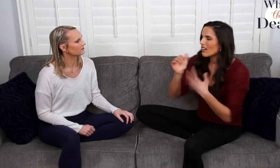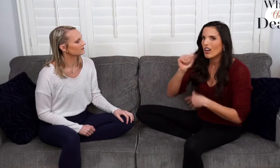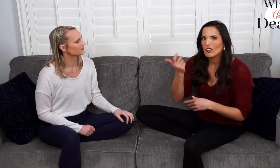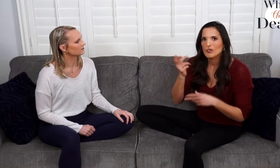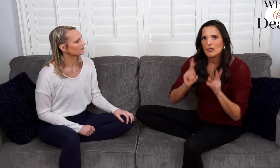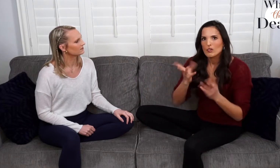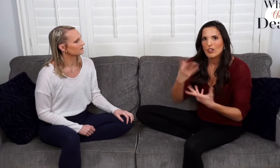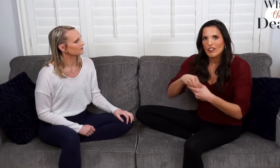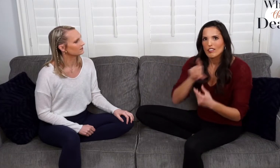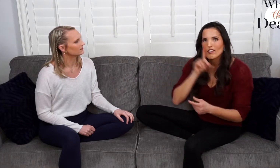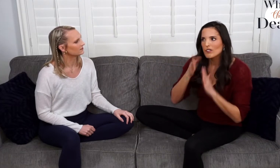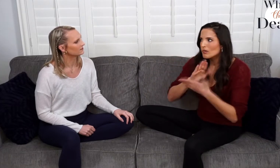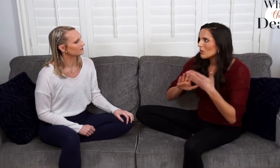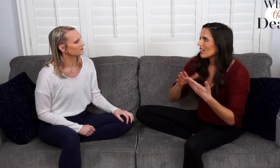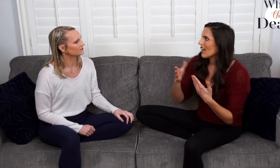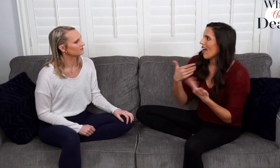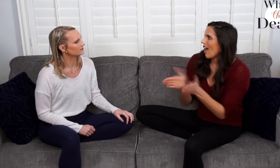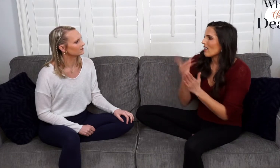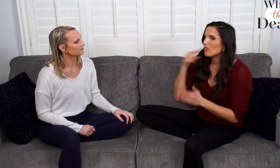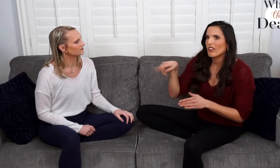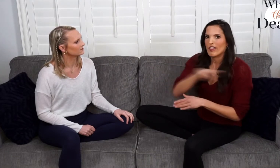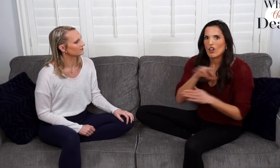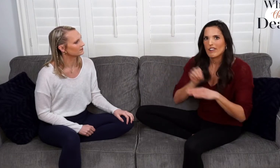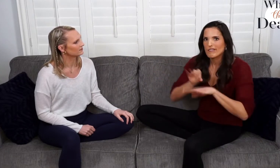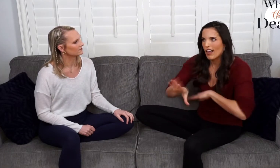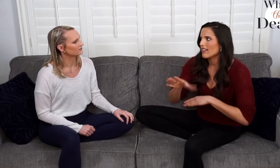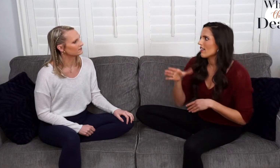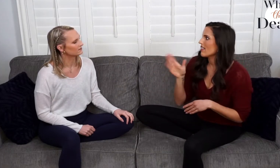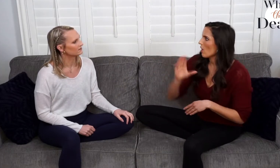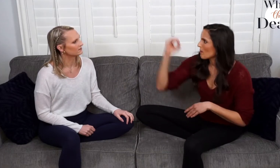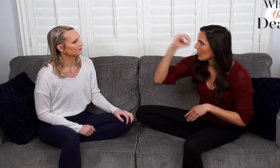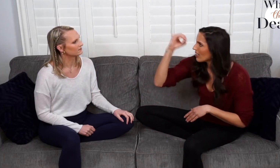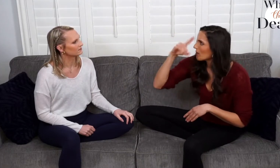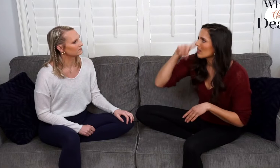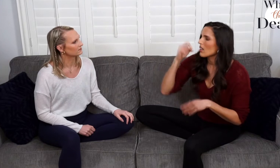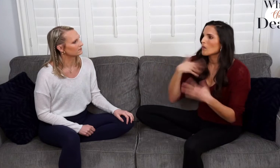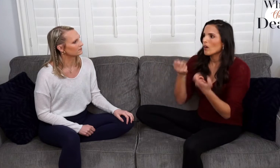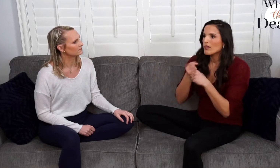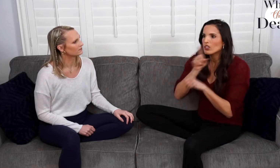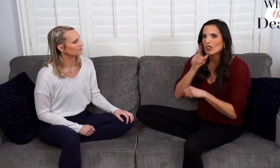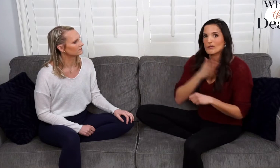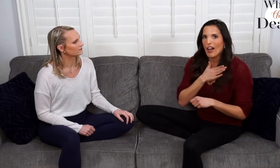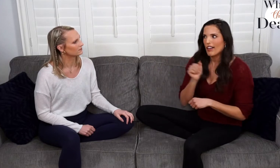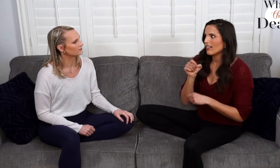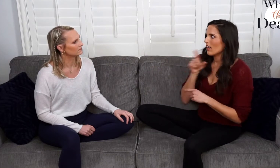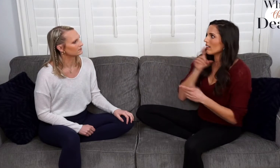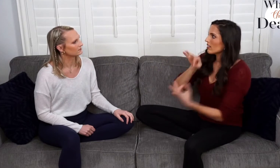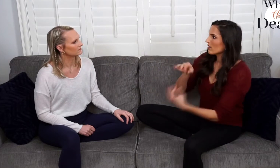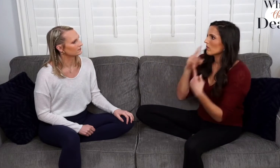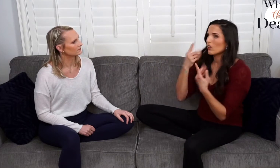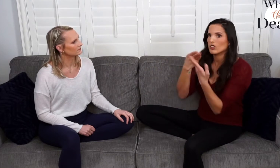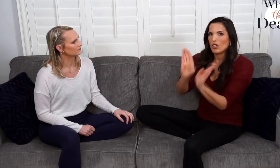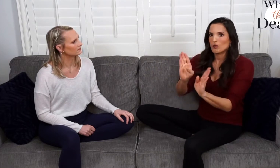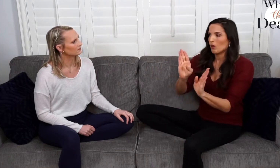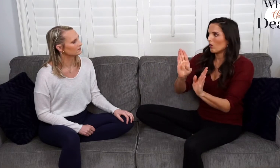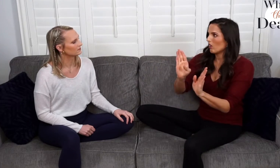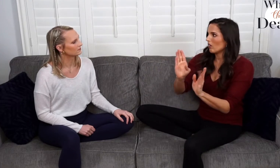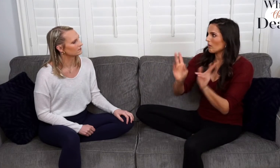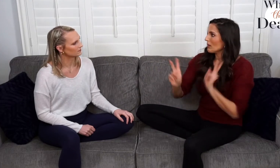many other people within the Deaf community and ask for their advice and their opinion because I want to make sure my ASL is perfect for the general